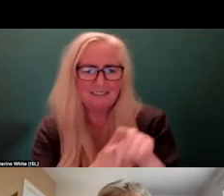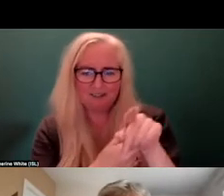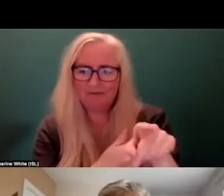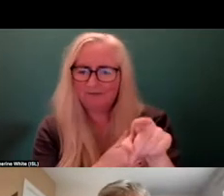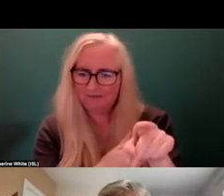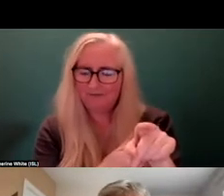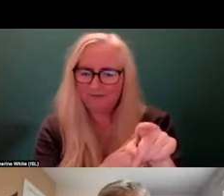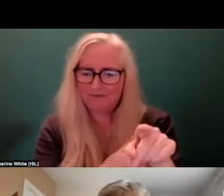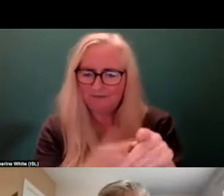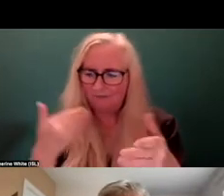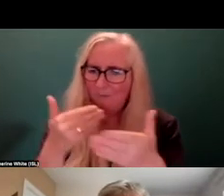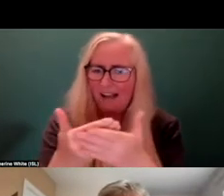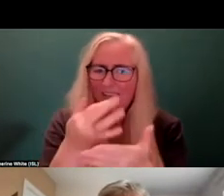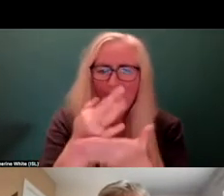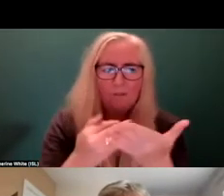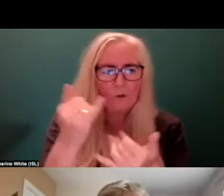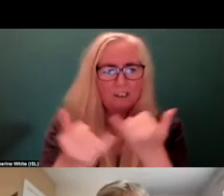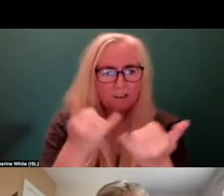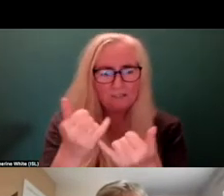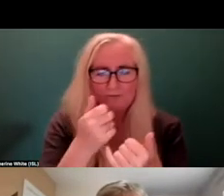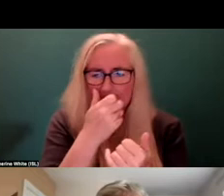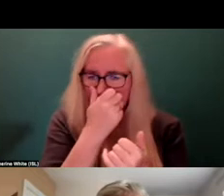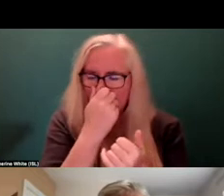emerge now over the last few years.